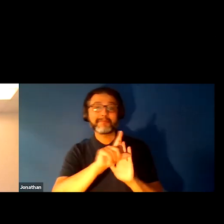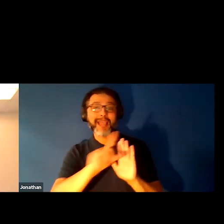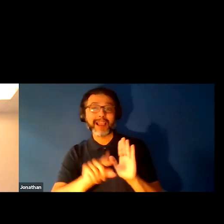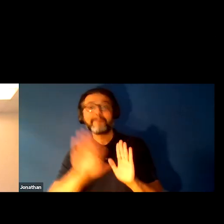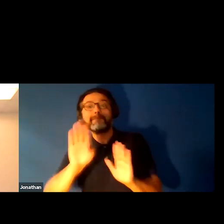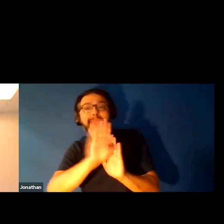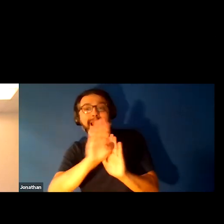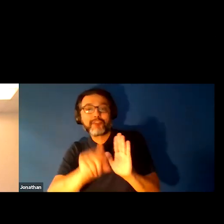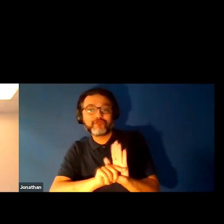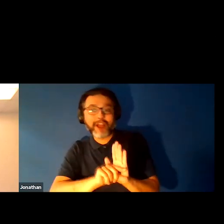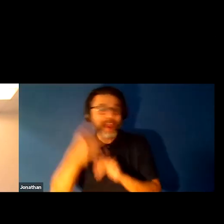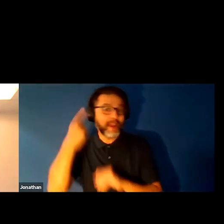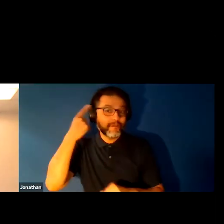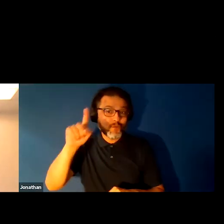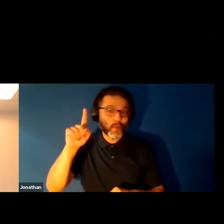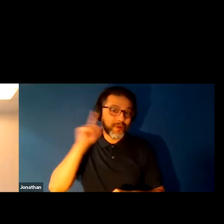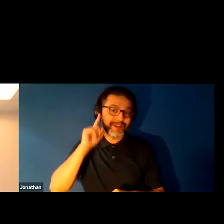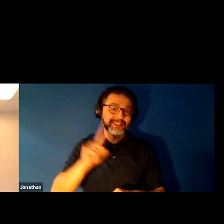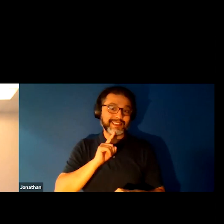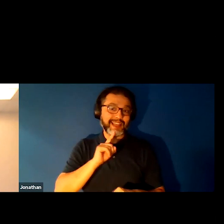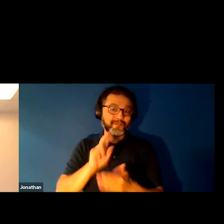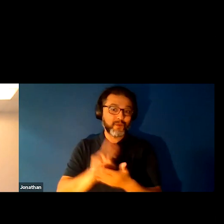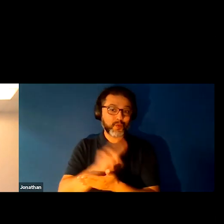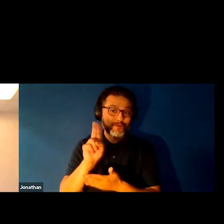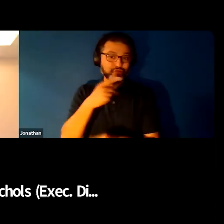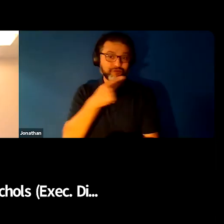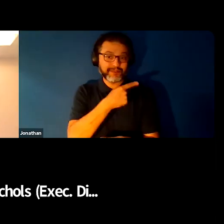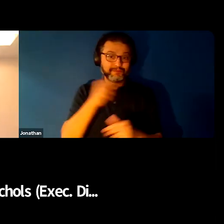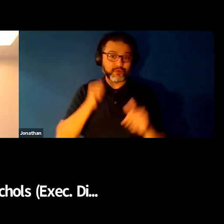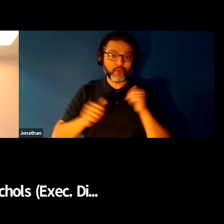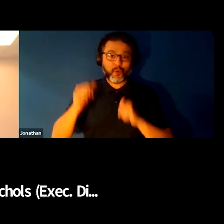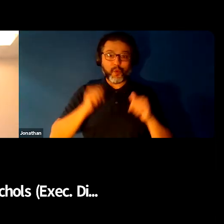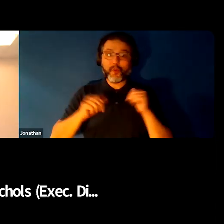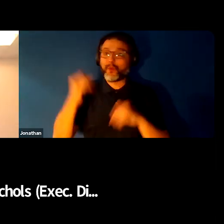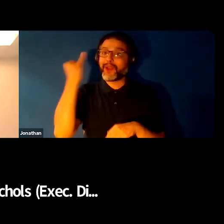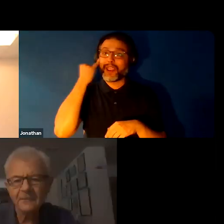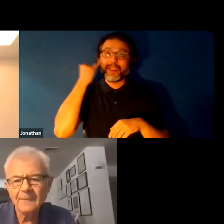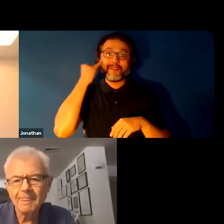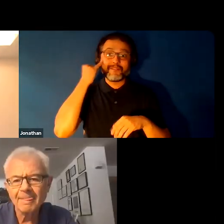And, if all of us start spreading the rumors, maybe it'll get out into the collective culture